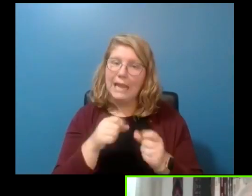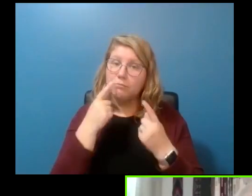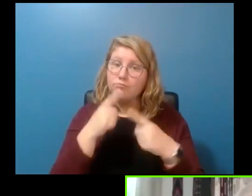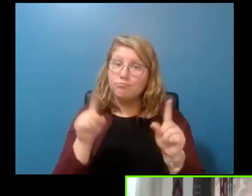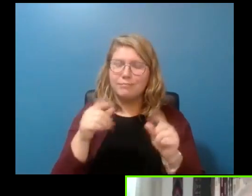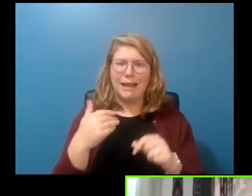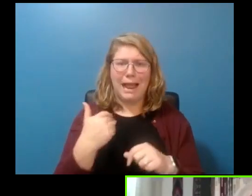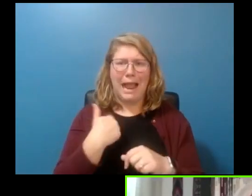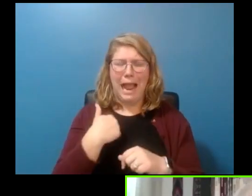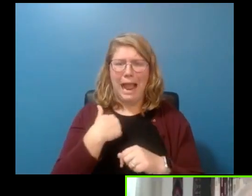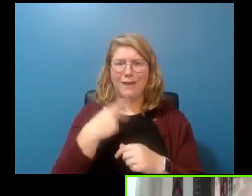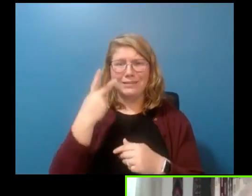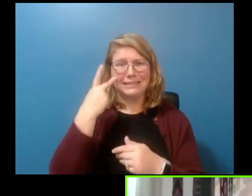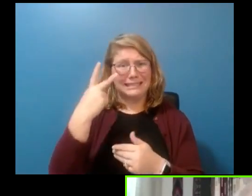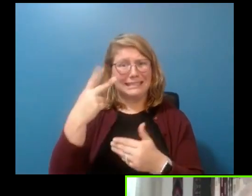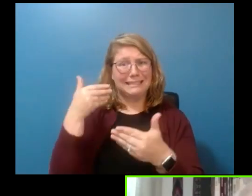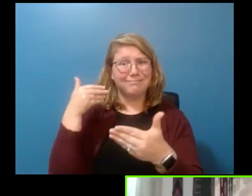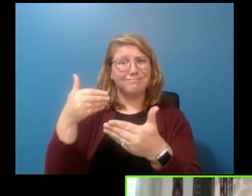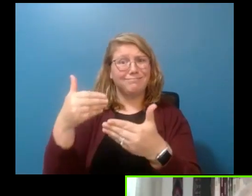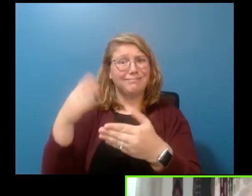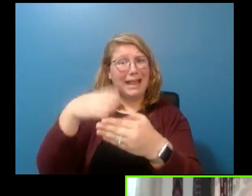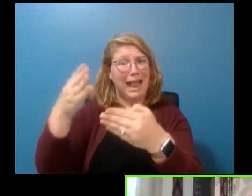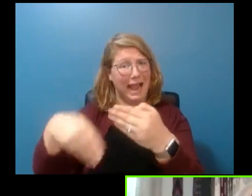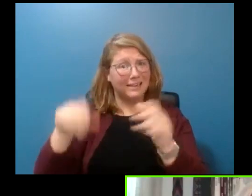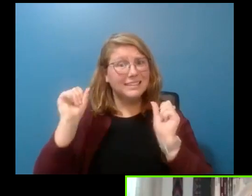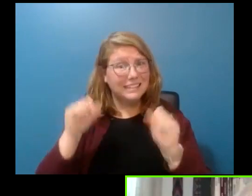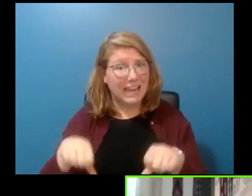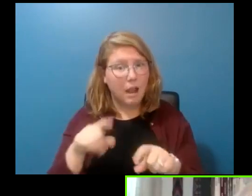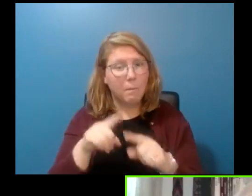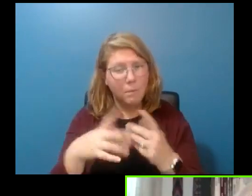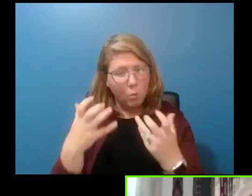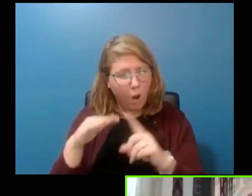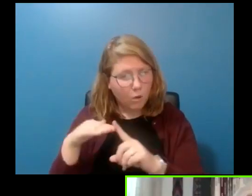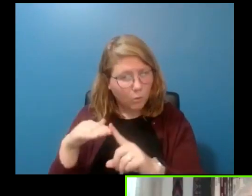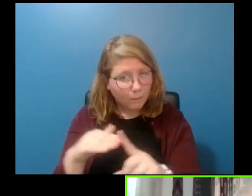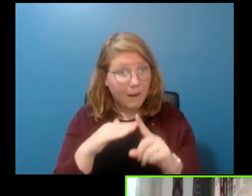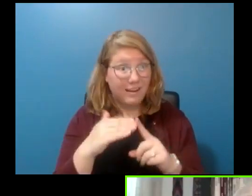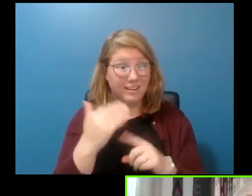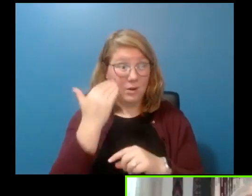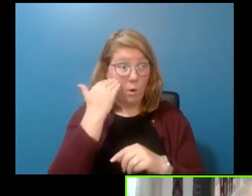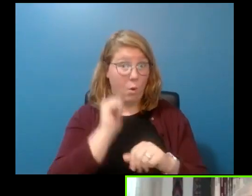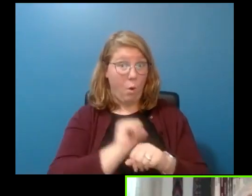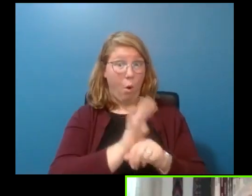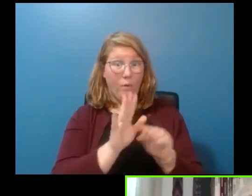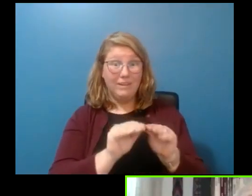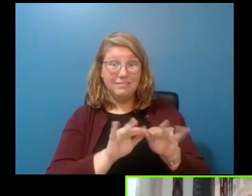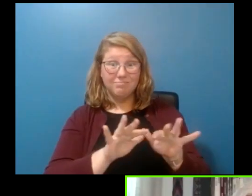anxiety as well. And last is what I would call grace and space. So, we've all